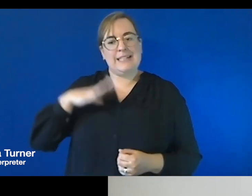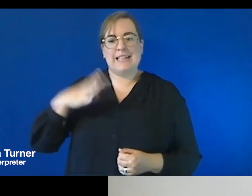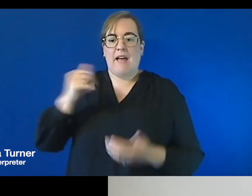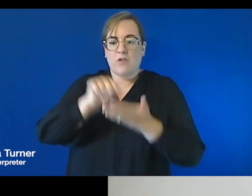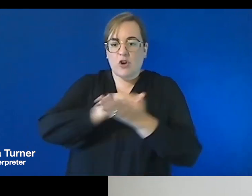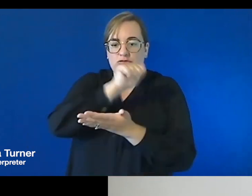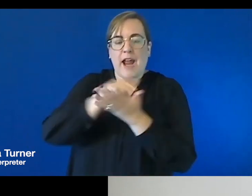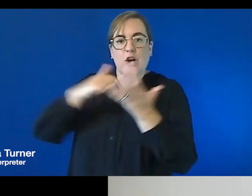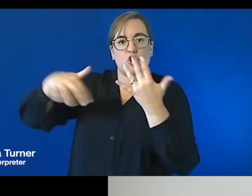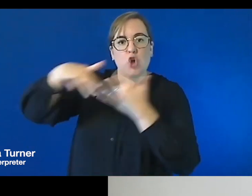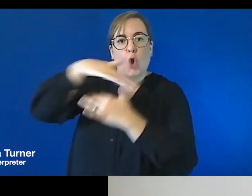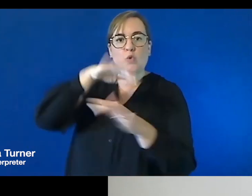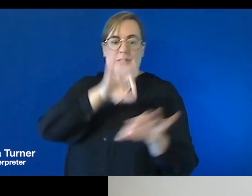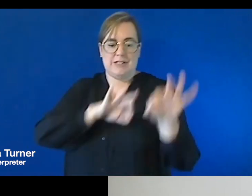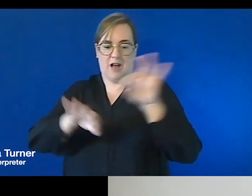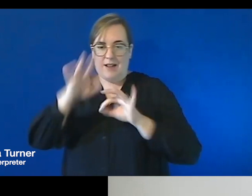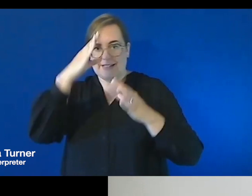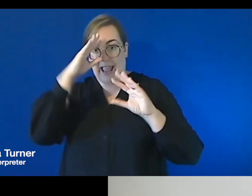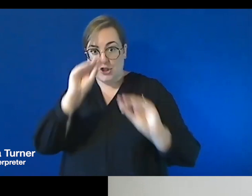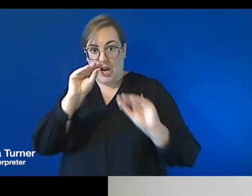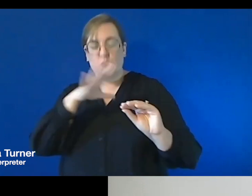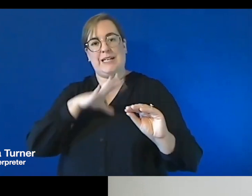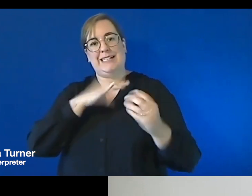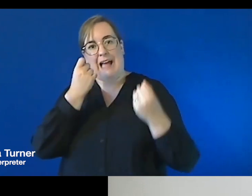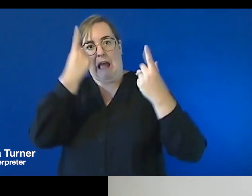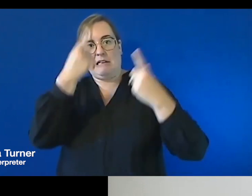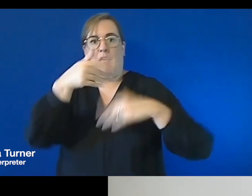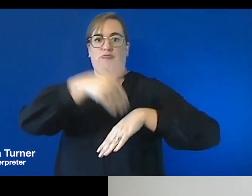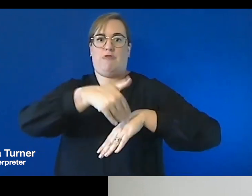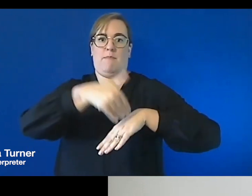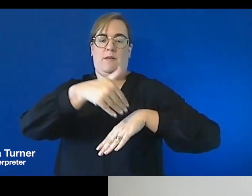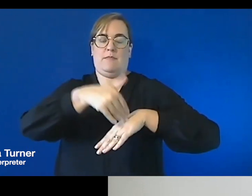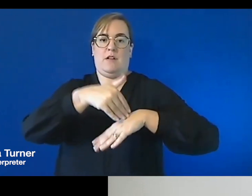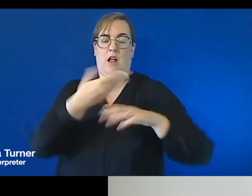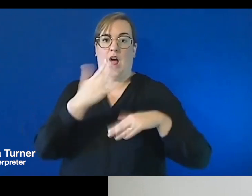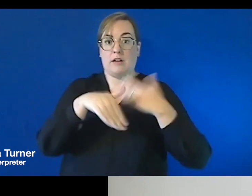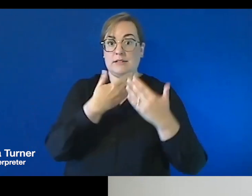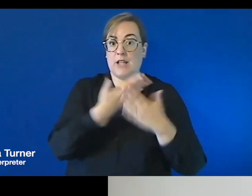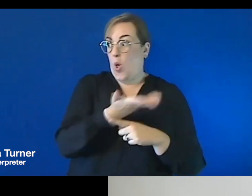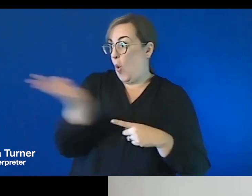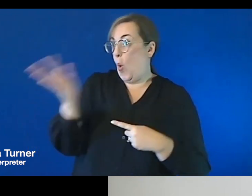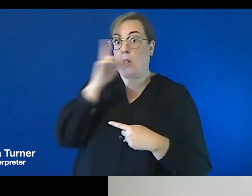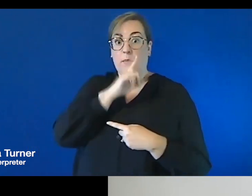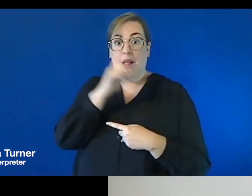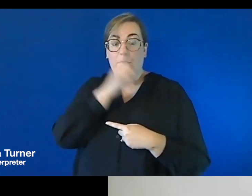of the problem and until people, all the people, developer, designers, marketers, sales people,